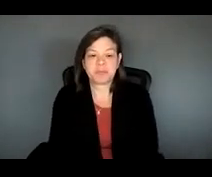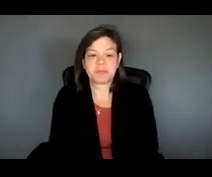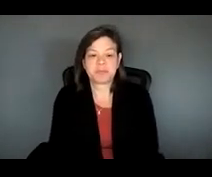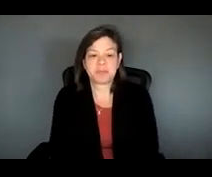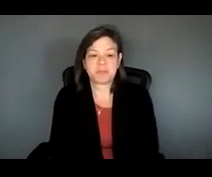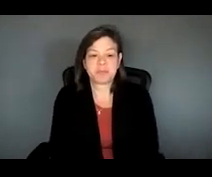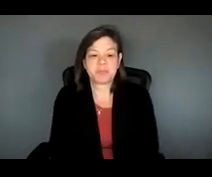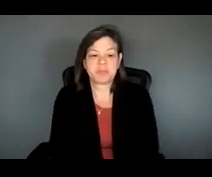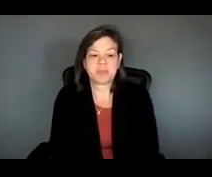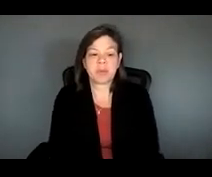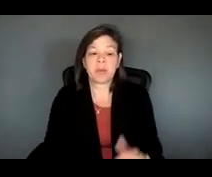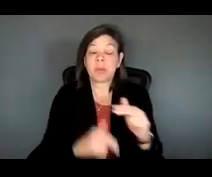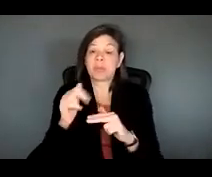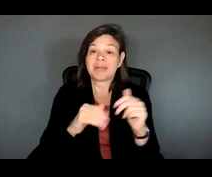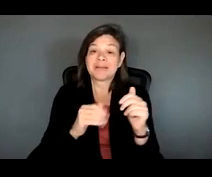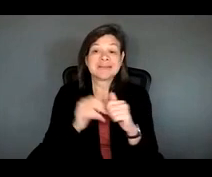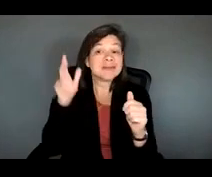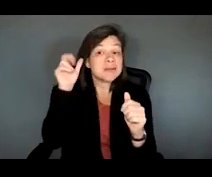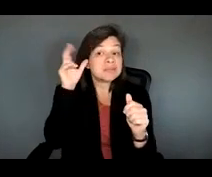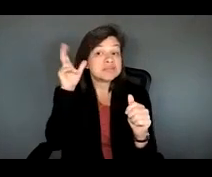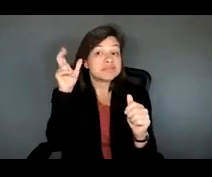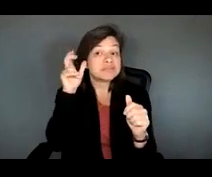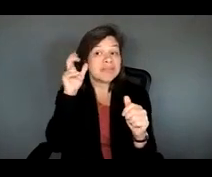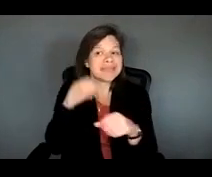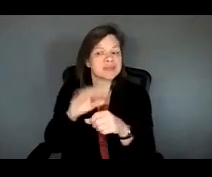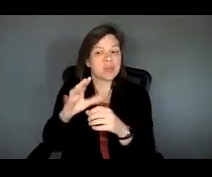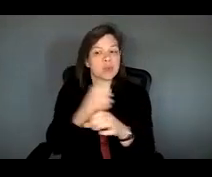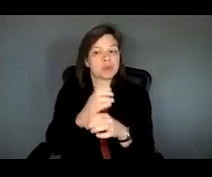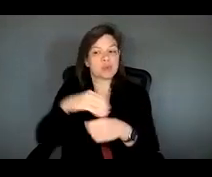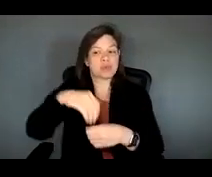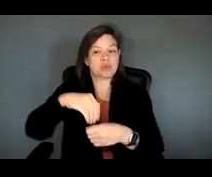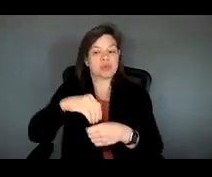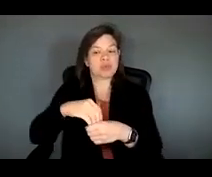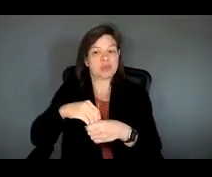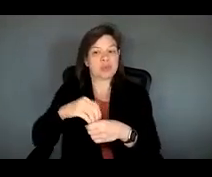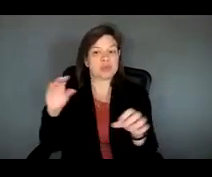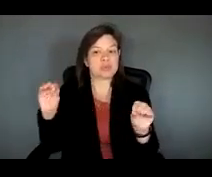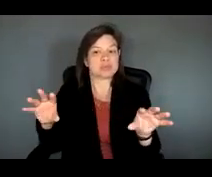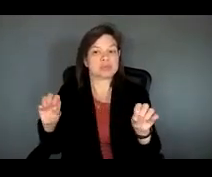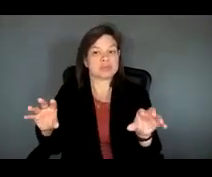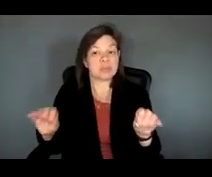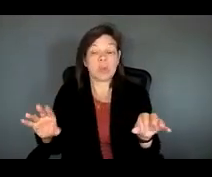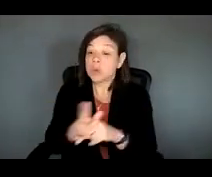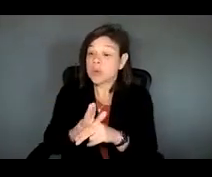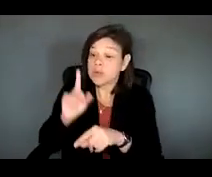The built-in audio output is your computer's internal speakers. You may use your cell phone to call in as well.r